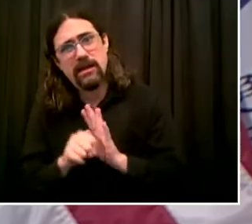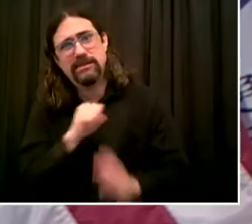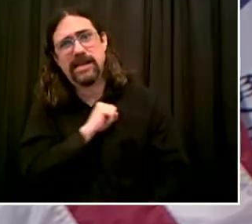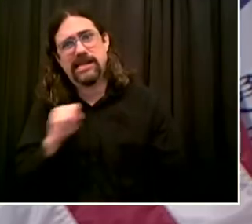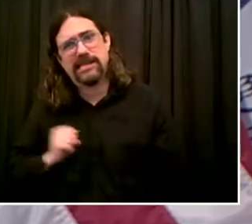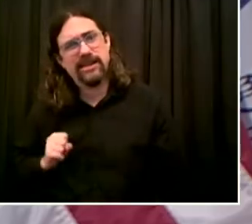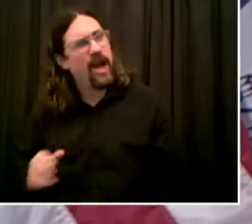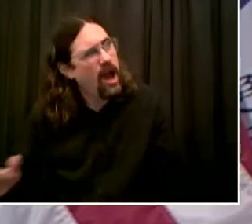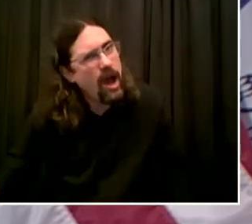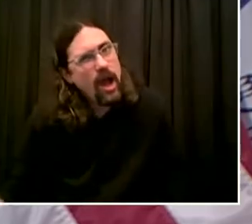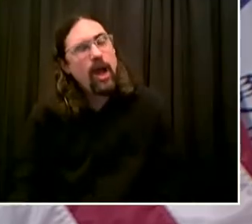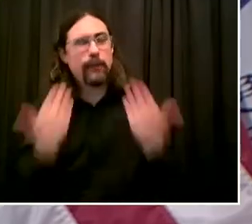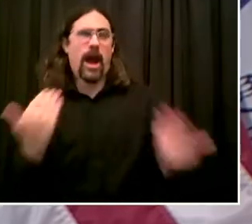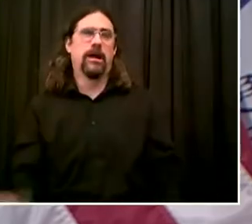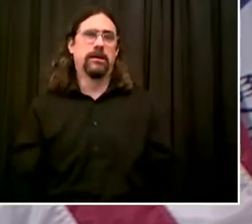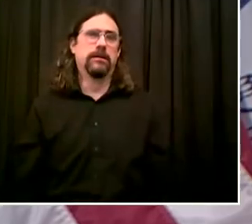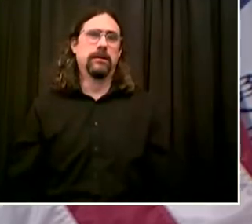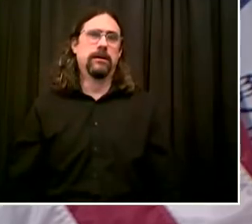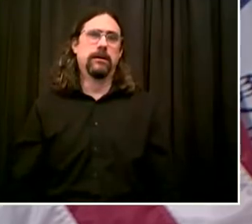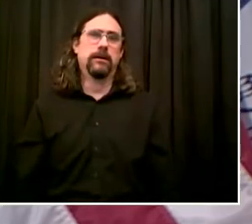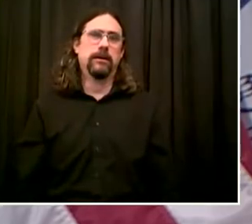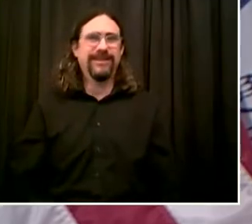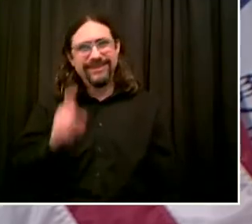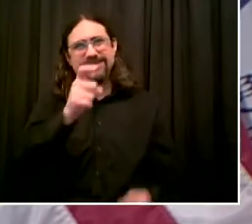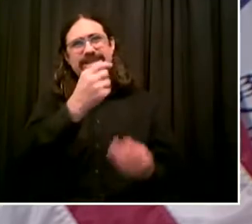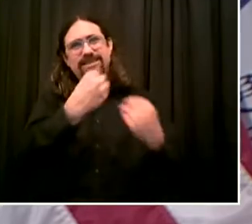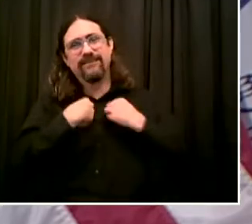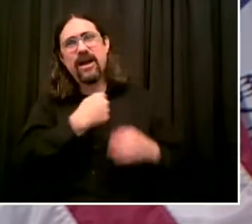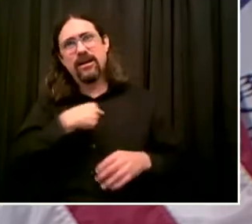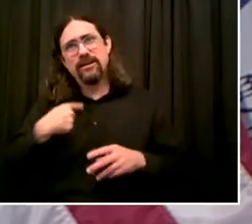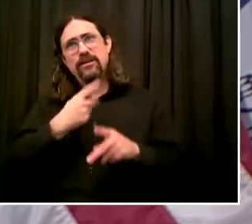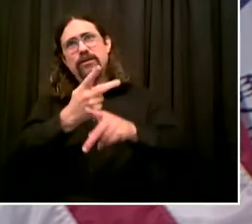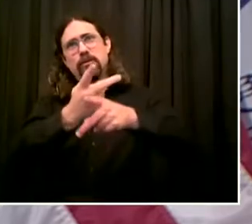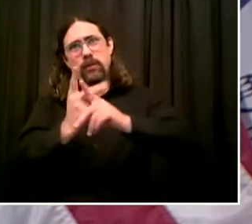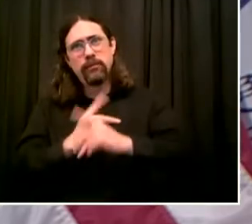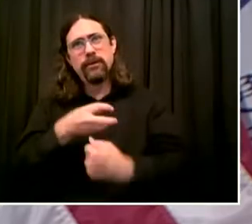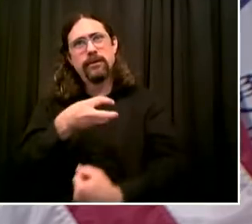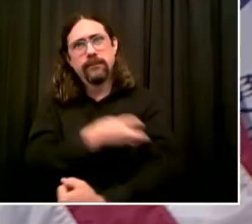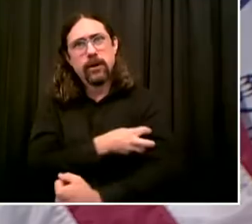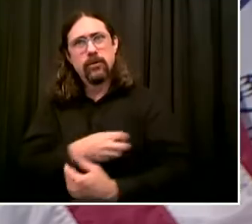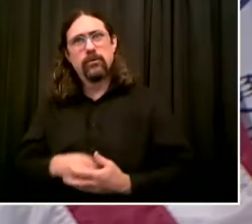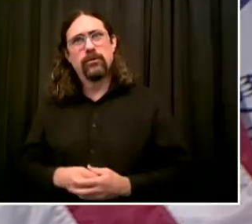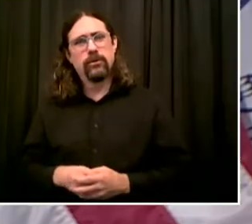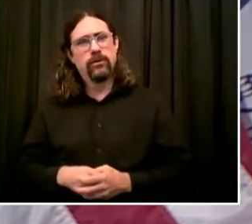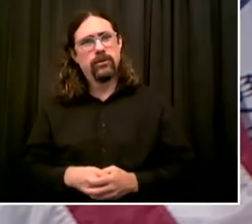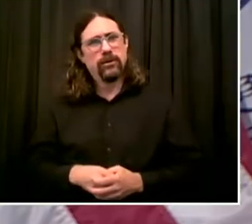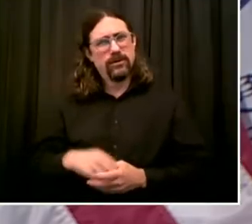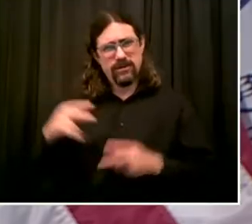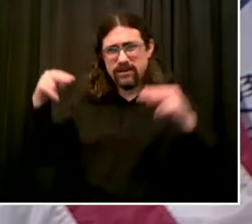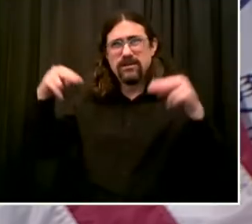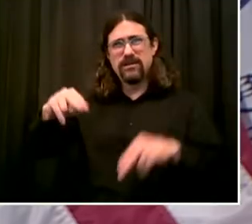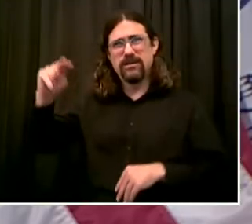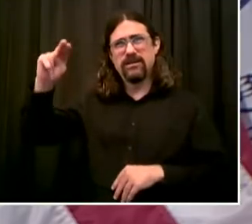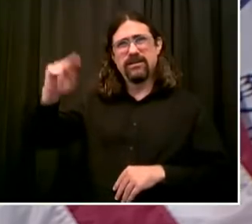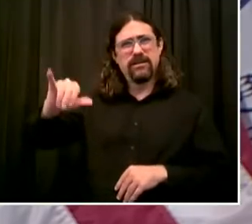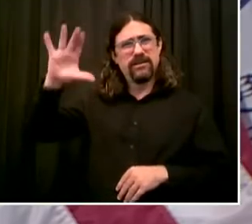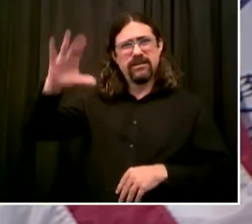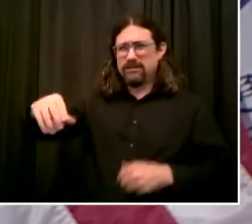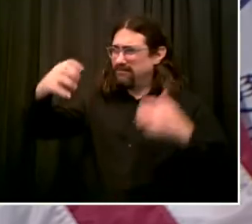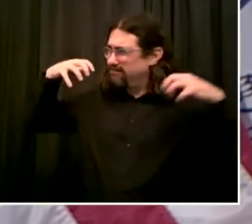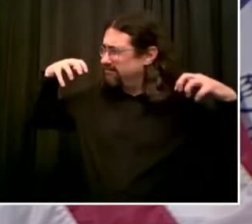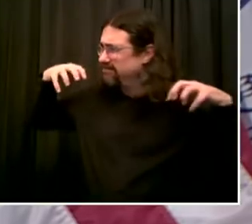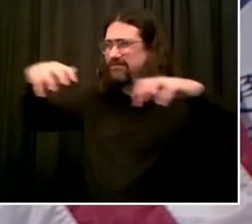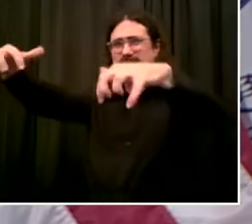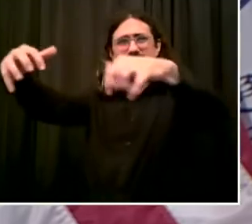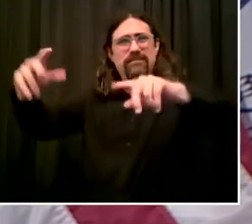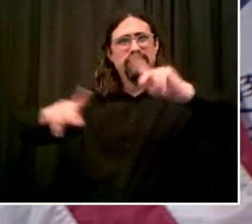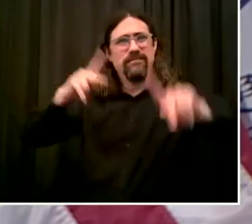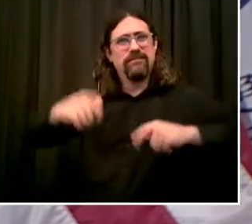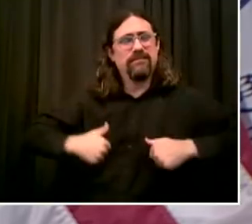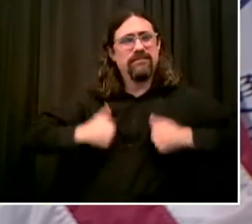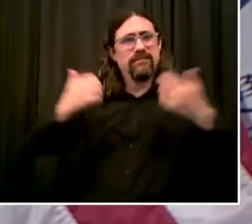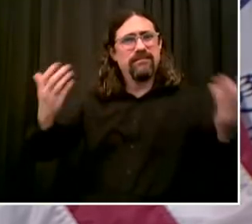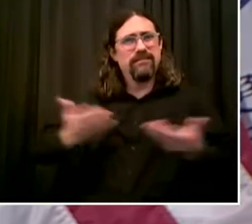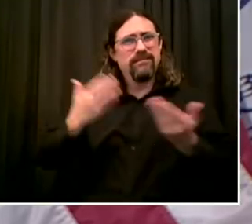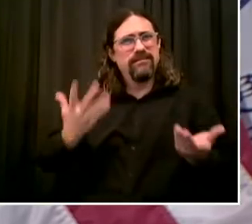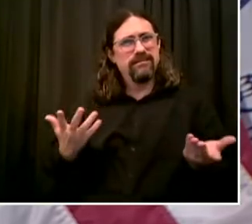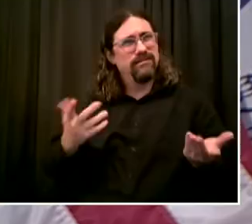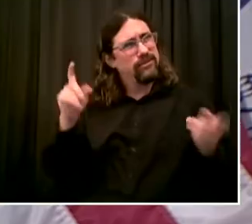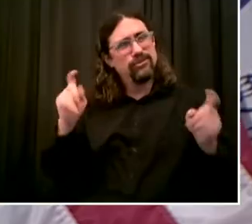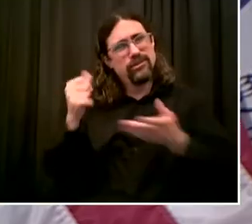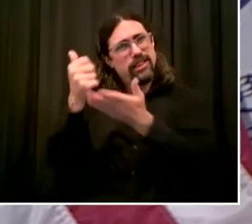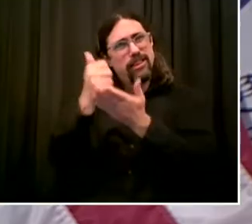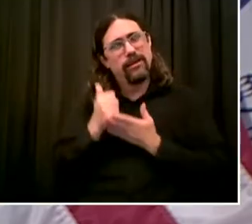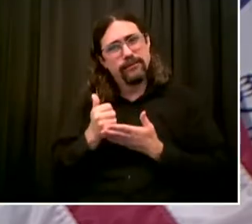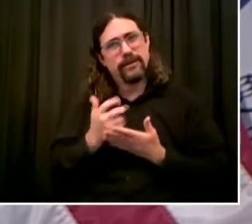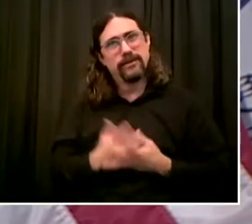SHOULD GIVE IT TO 40% OF THE